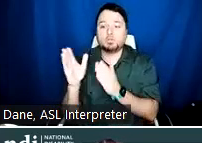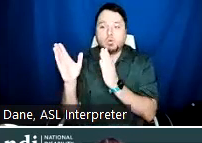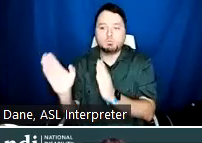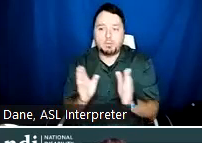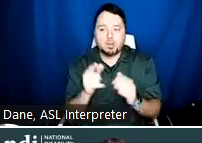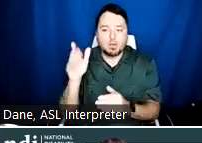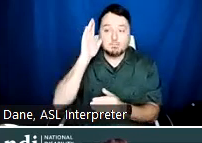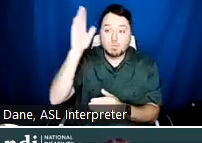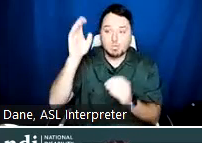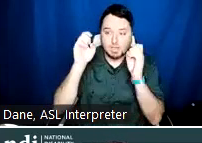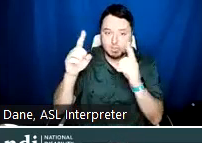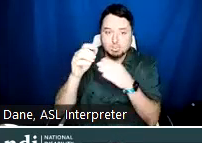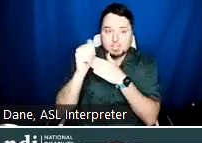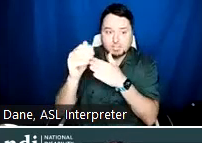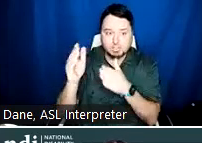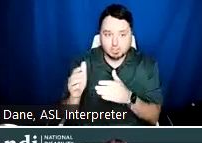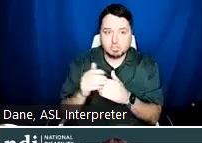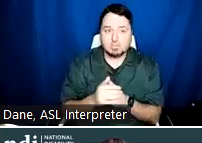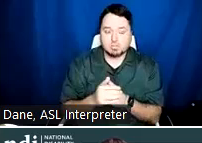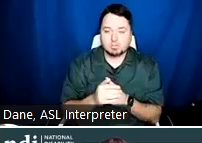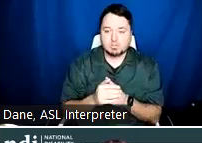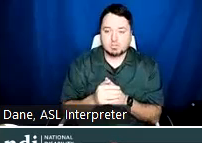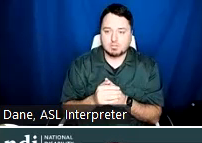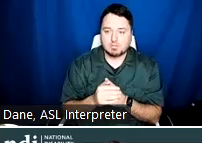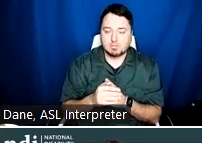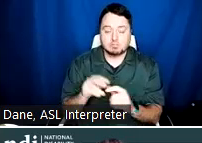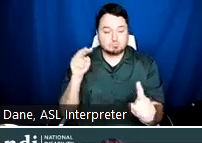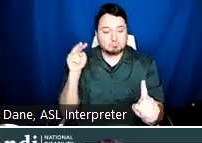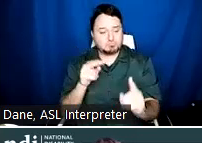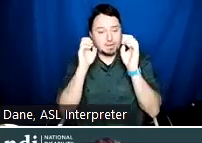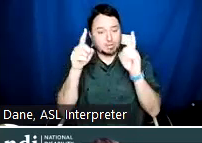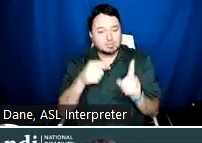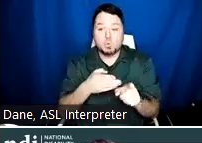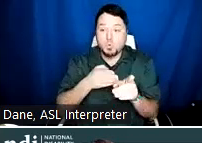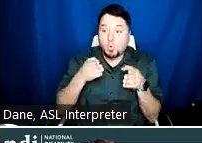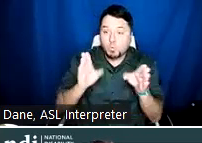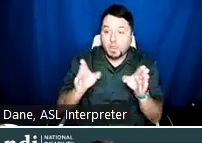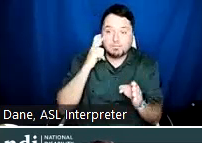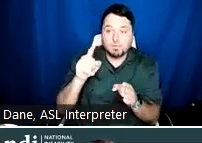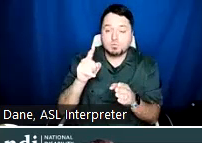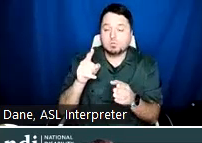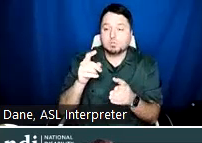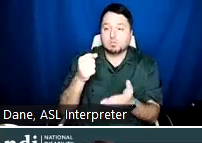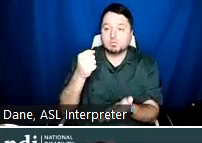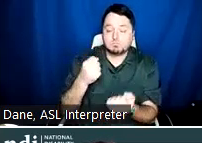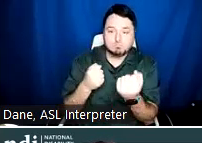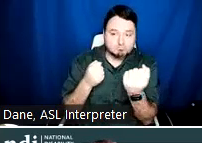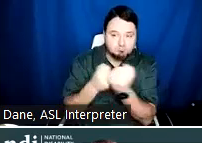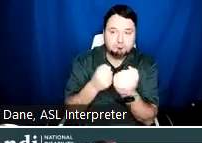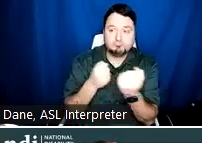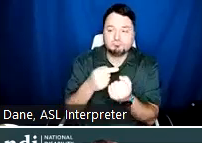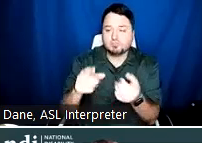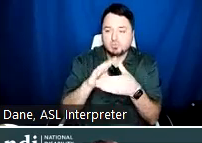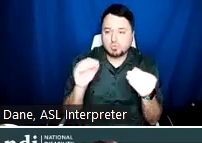Education leaders. Viewing education as a means of perpetuating the story, identity, and language